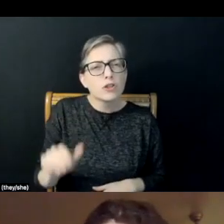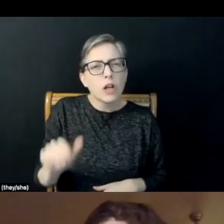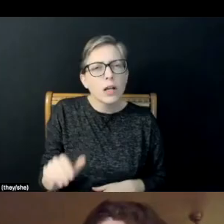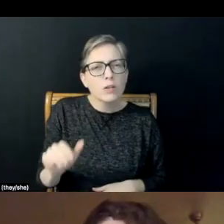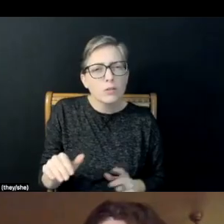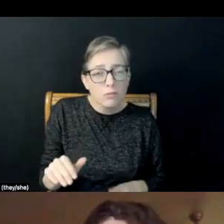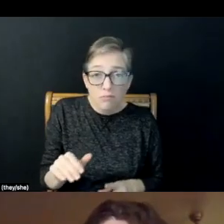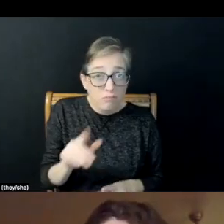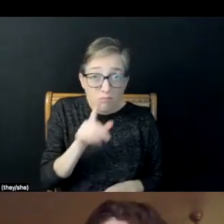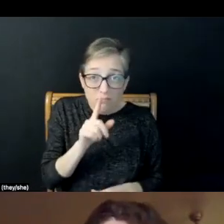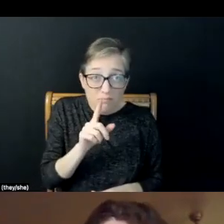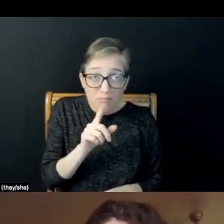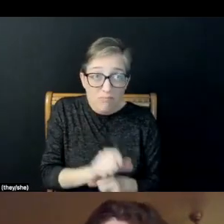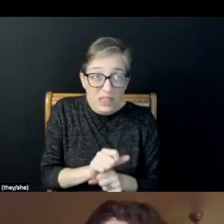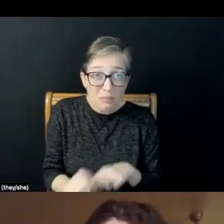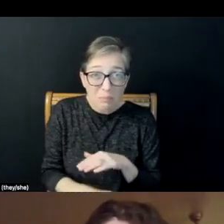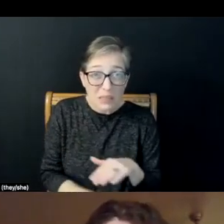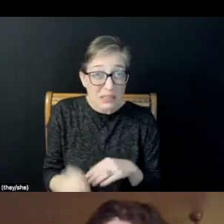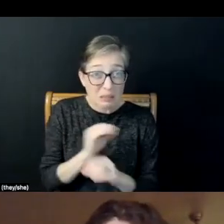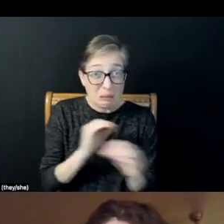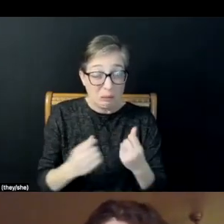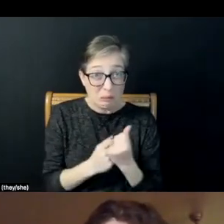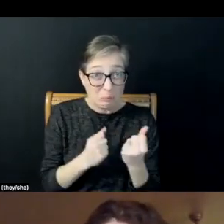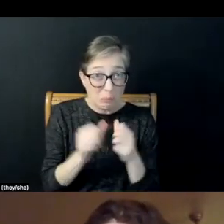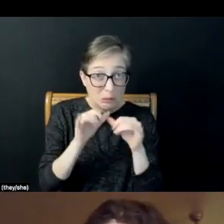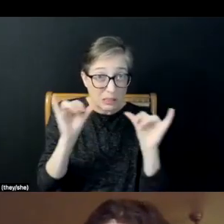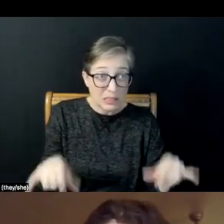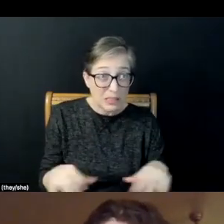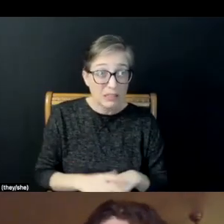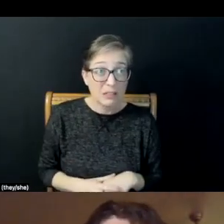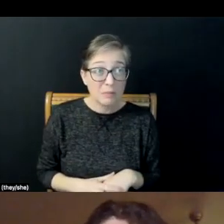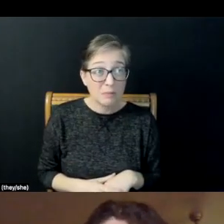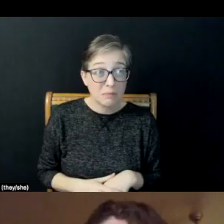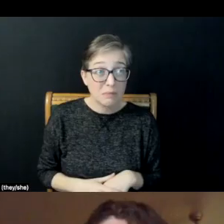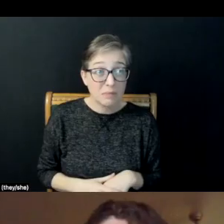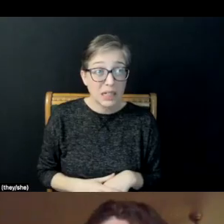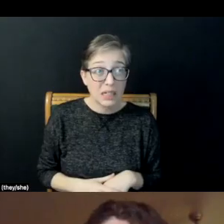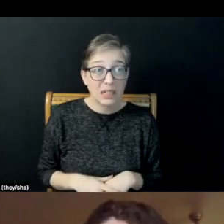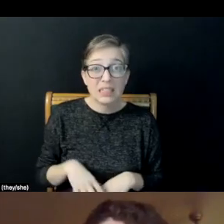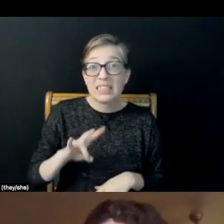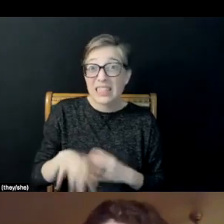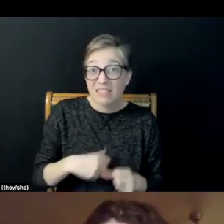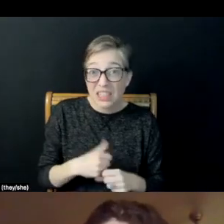We were almost seven years younger without prior parenting experience and I did not yet have any degree.